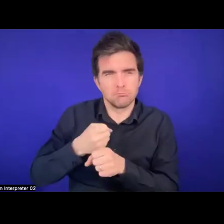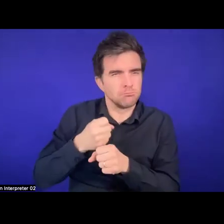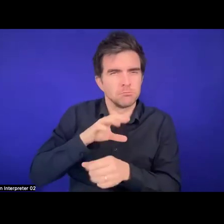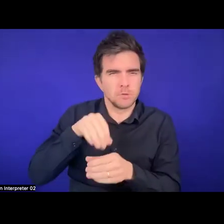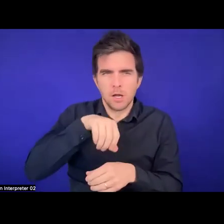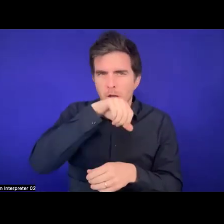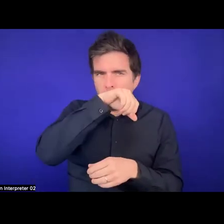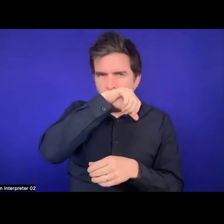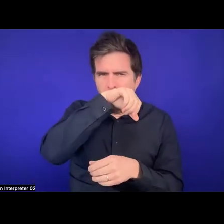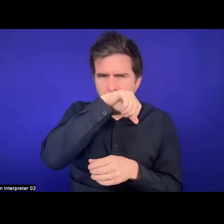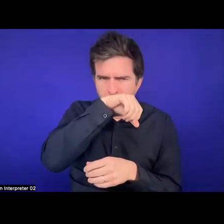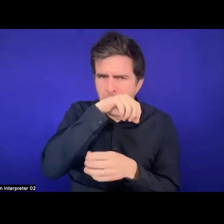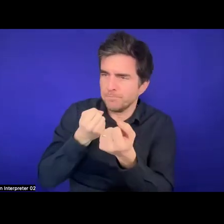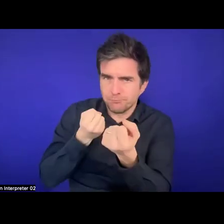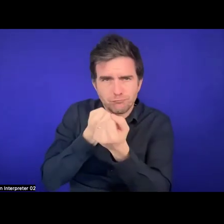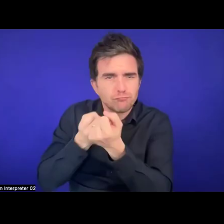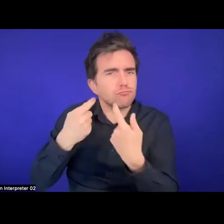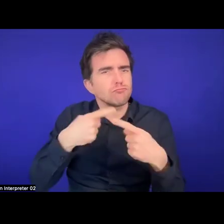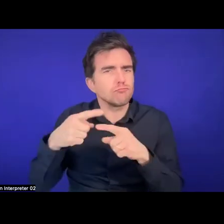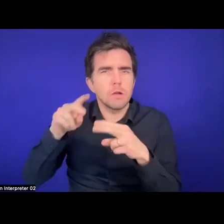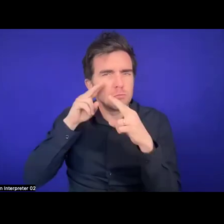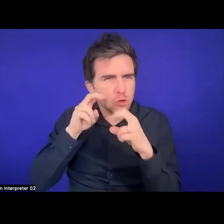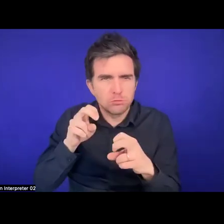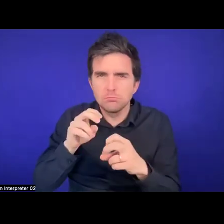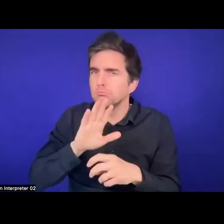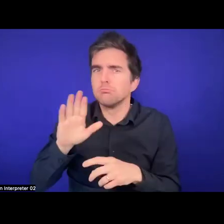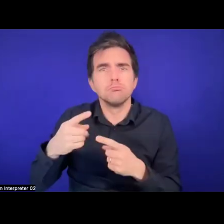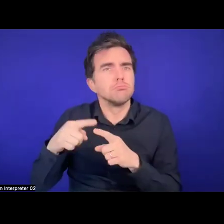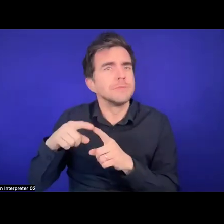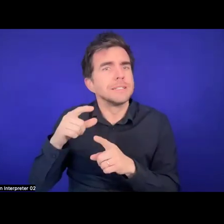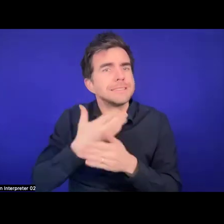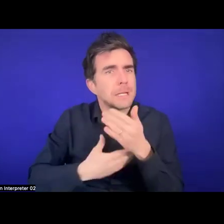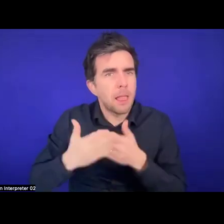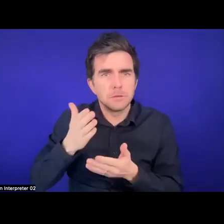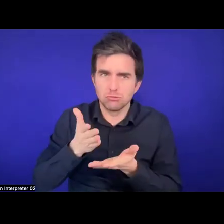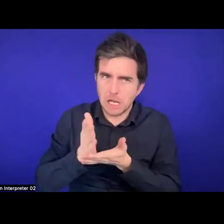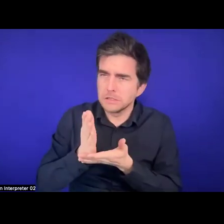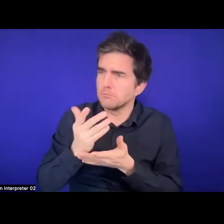organisations in many parts of the world, Africa, south Asia, Latin American, Eastern